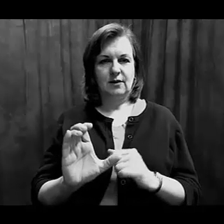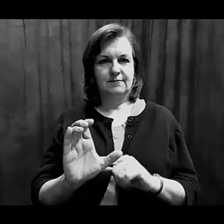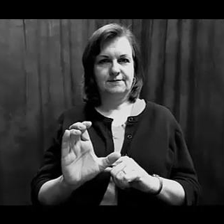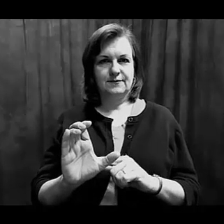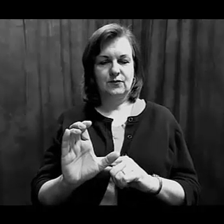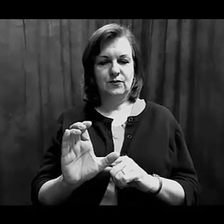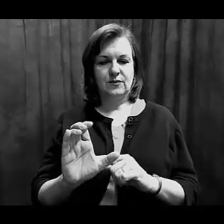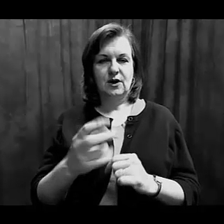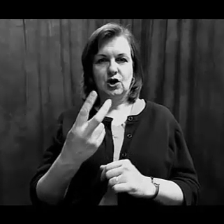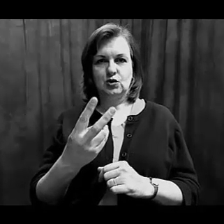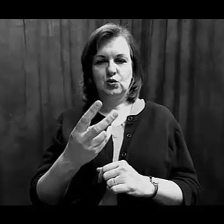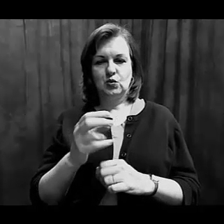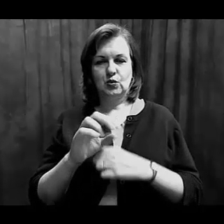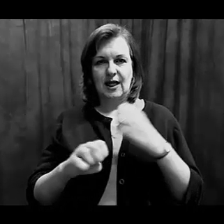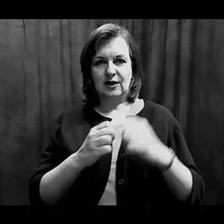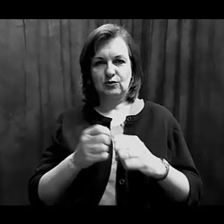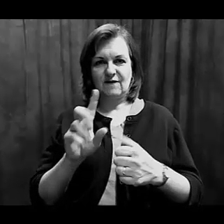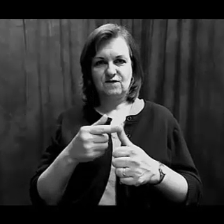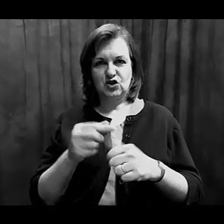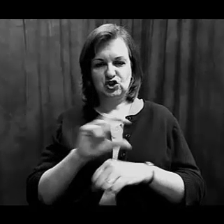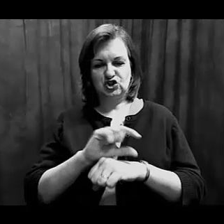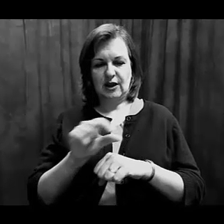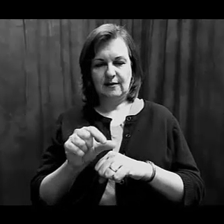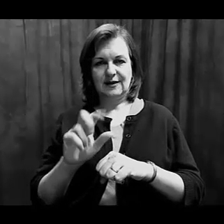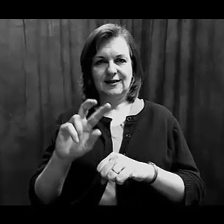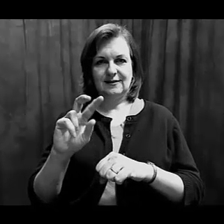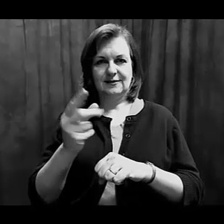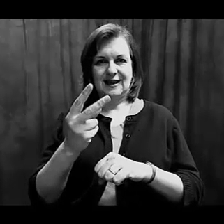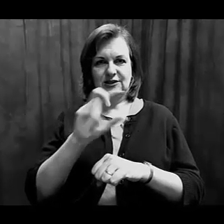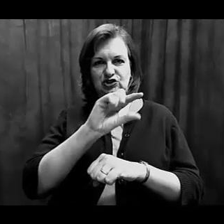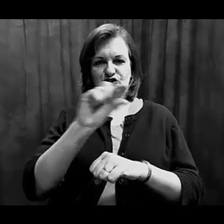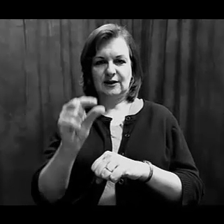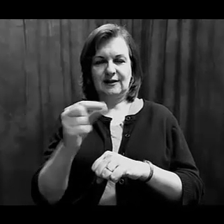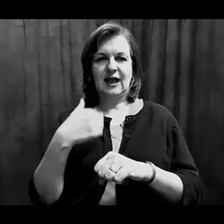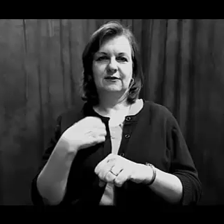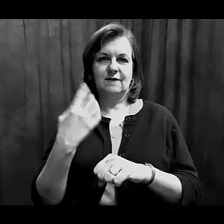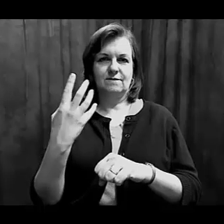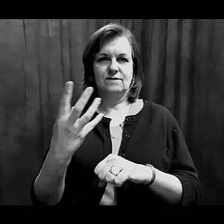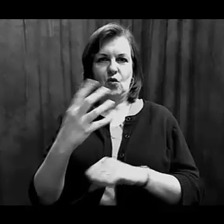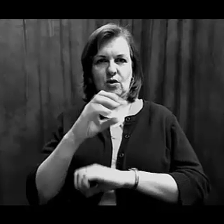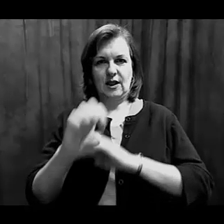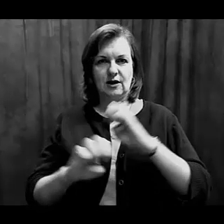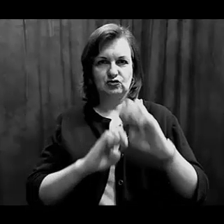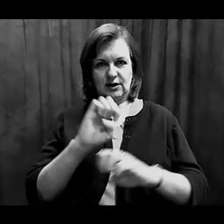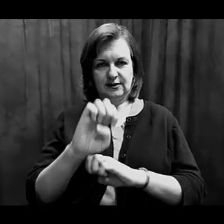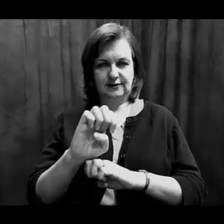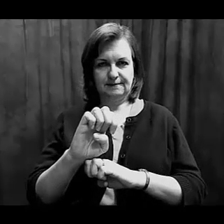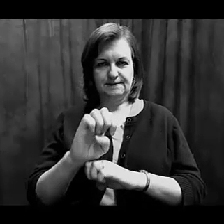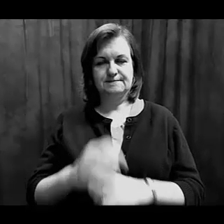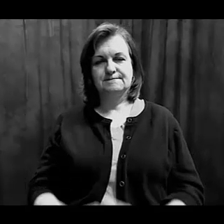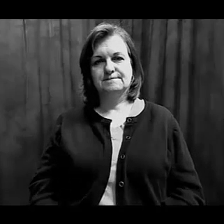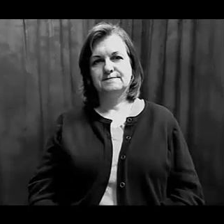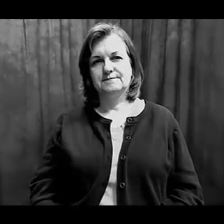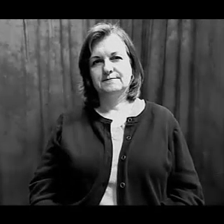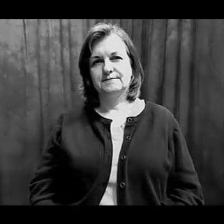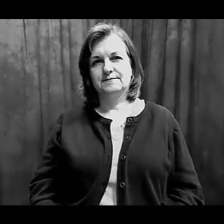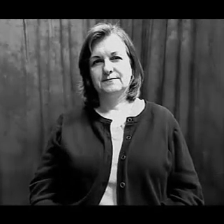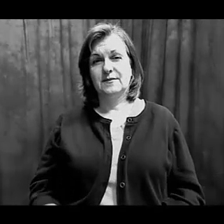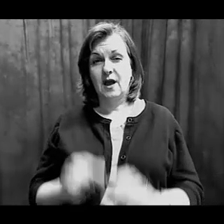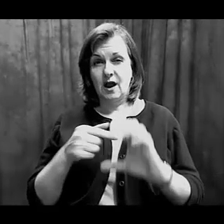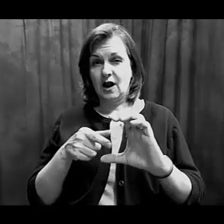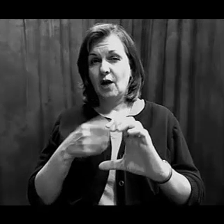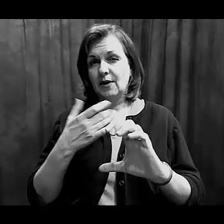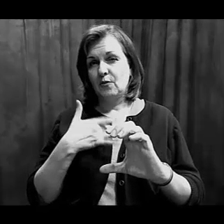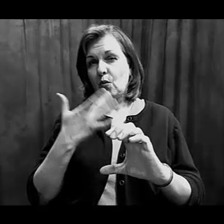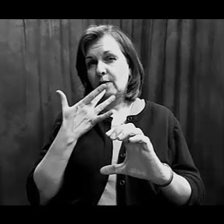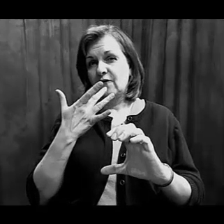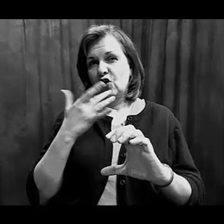so here's carbon - we looked at carbon before we said 2 electrons in the inner shell and then 1 - 2 - 3 - 4 in this outer shell